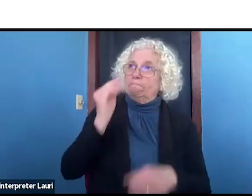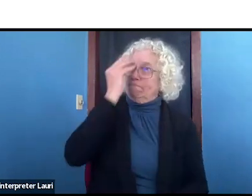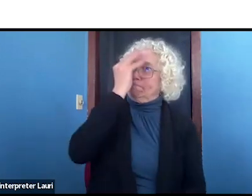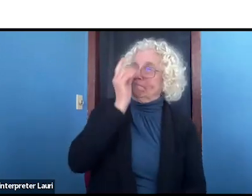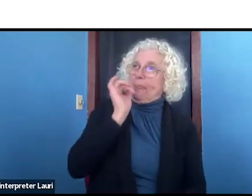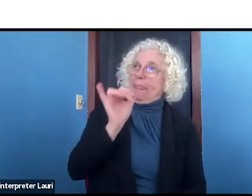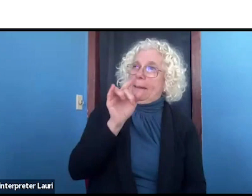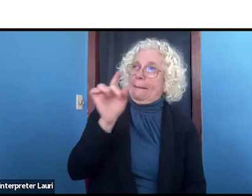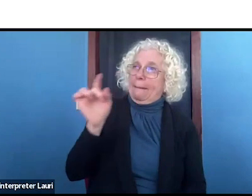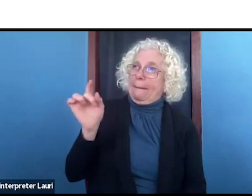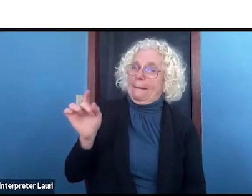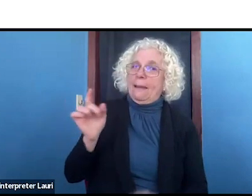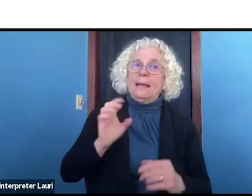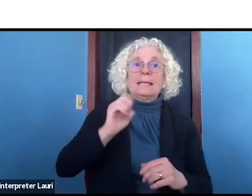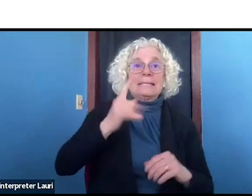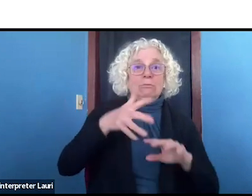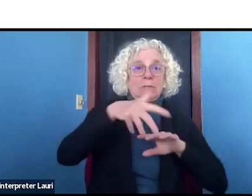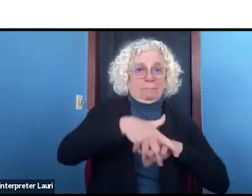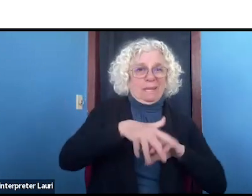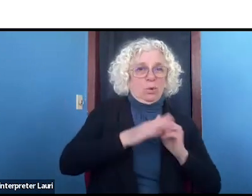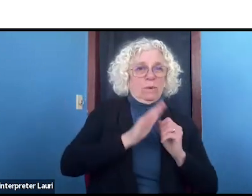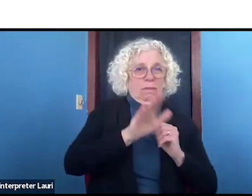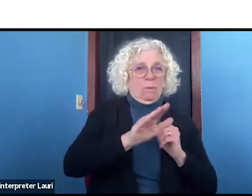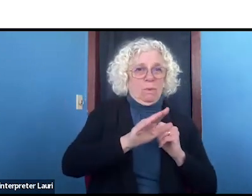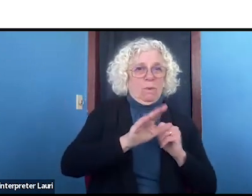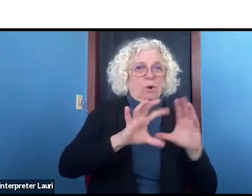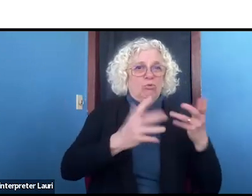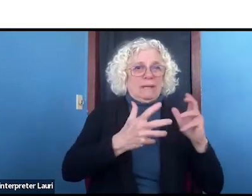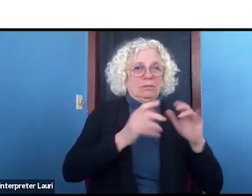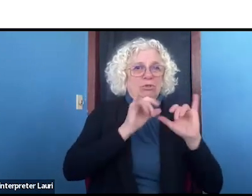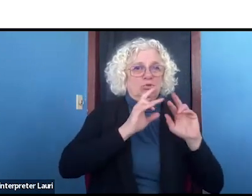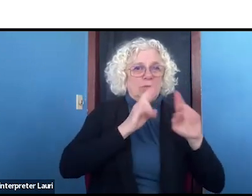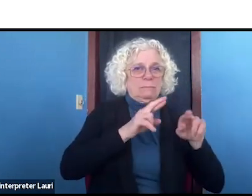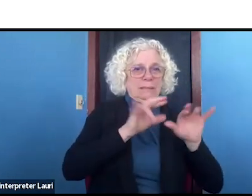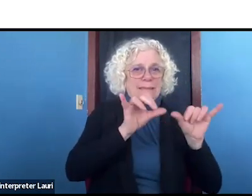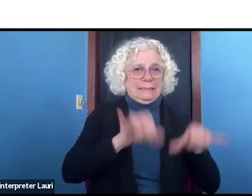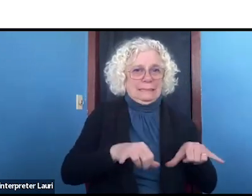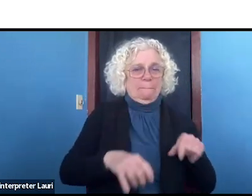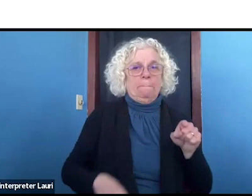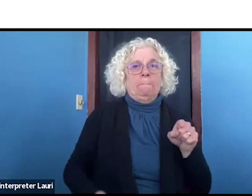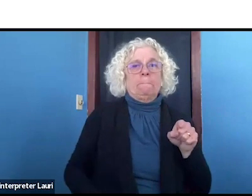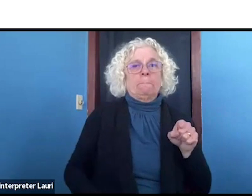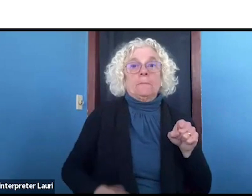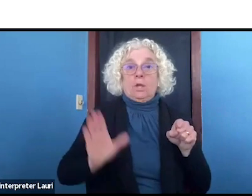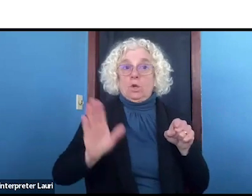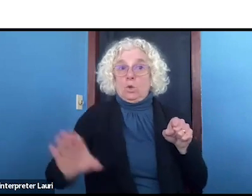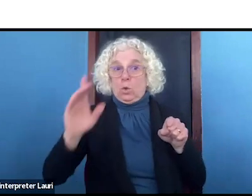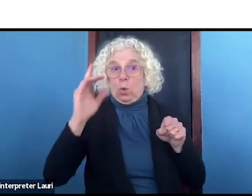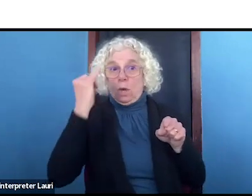as we're embedding equity in our crisis response system. We have an opportunity for you to share some of your thoughts with us on